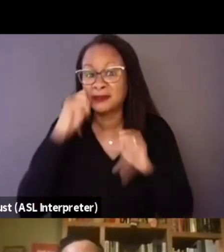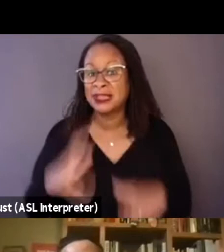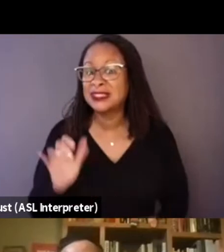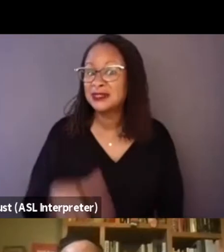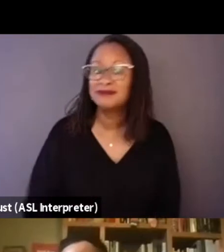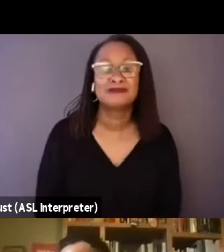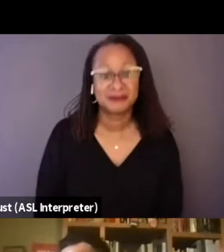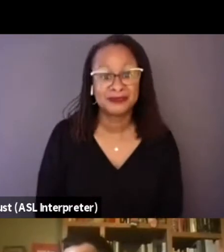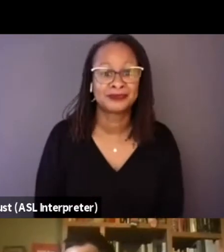And Amar,